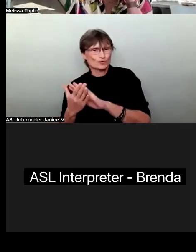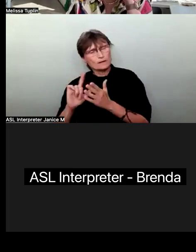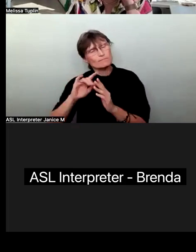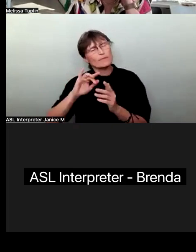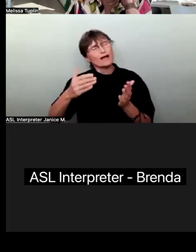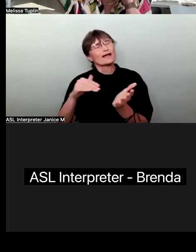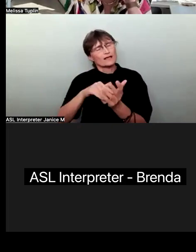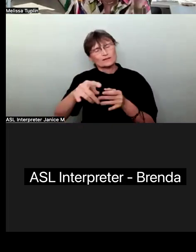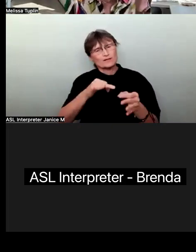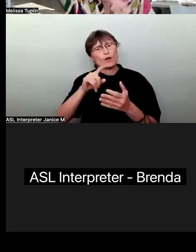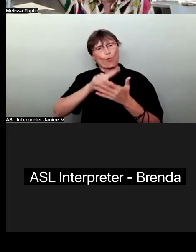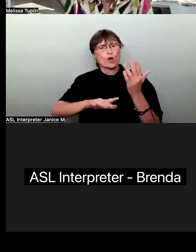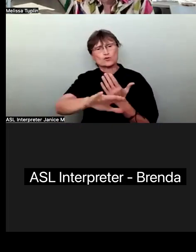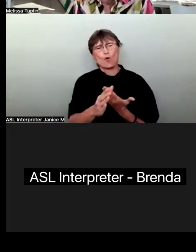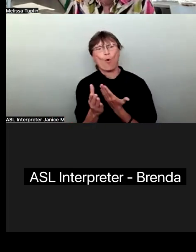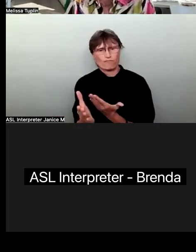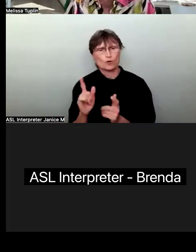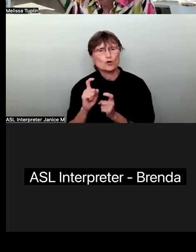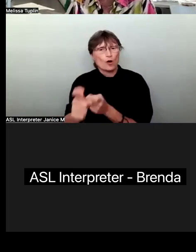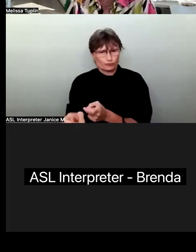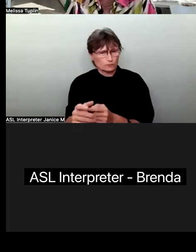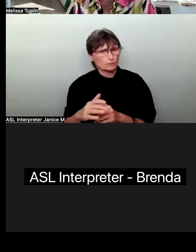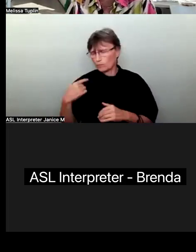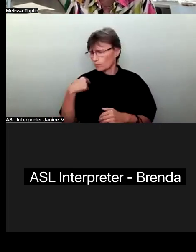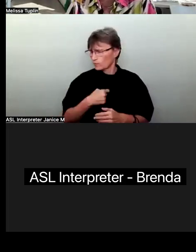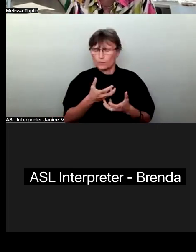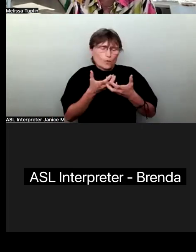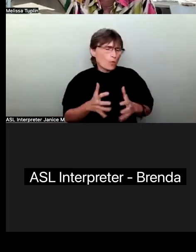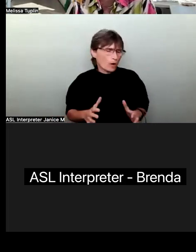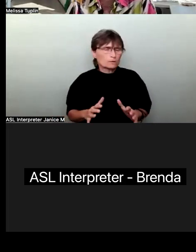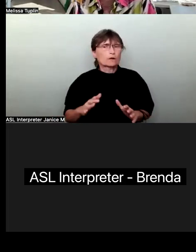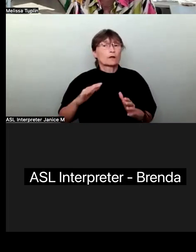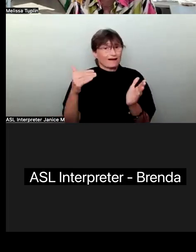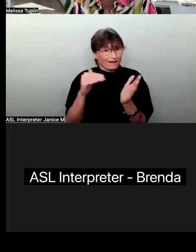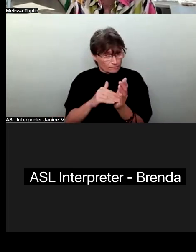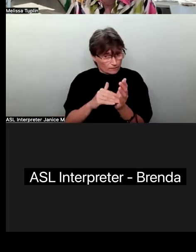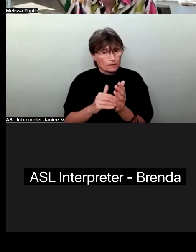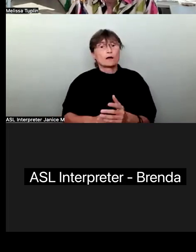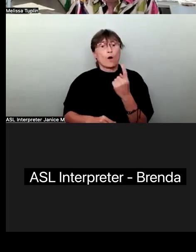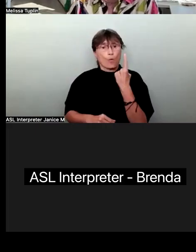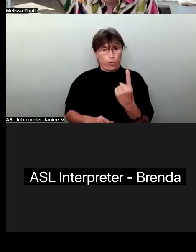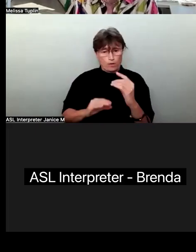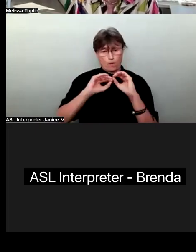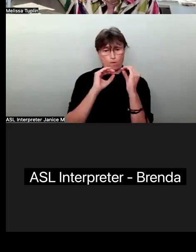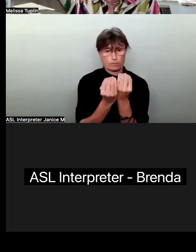we do not expect or want organizations to be everything to everyone.